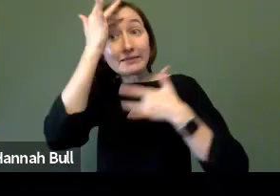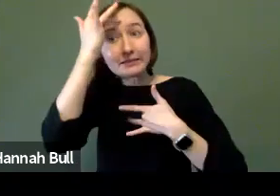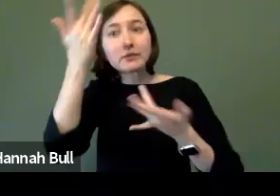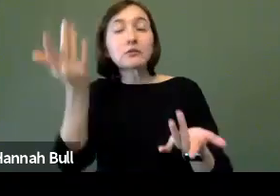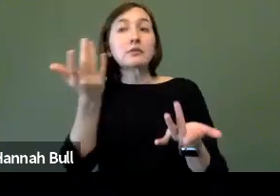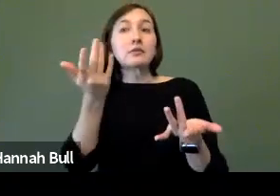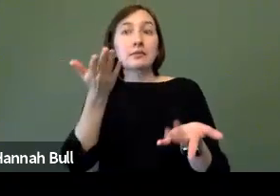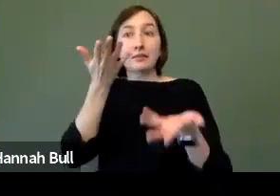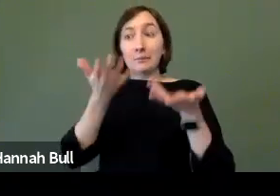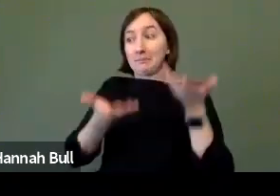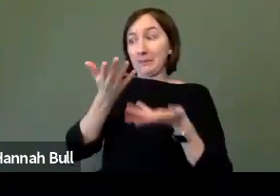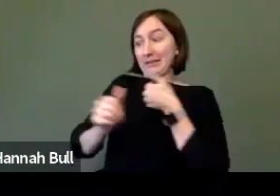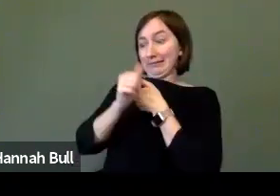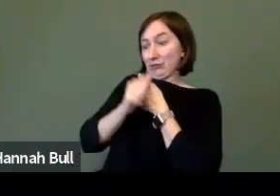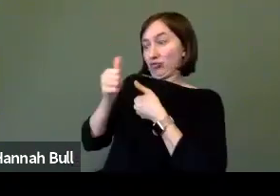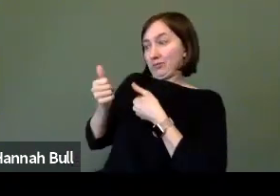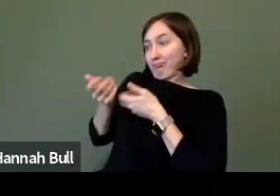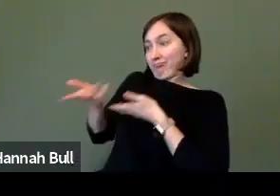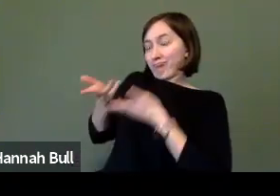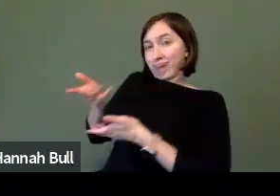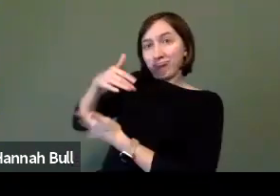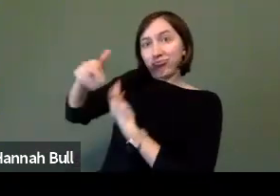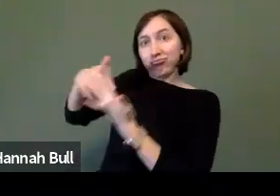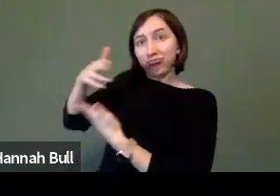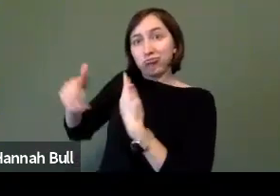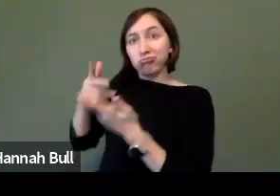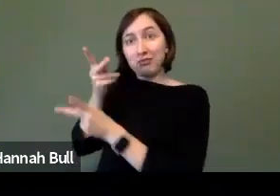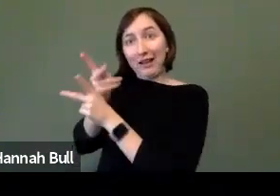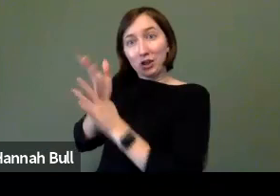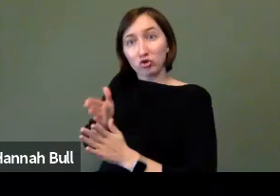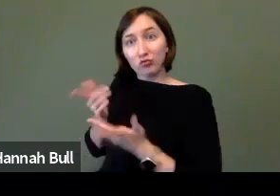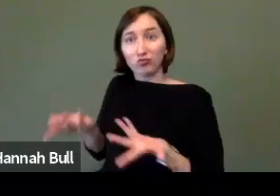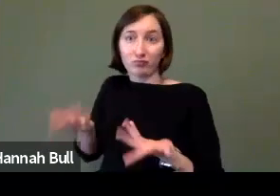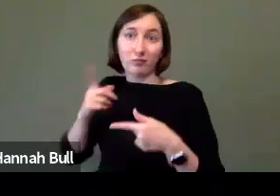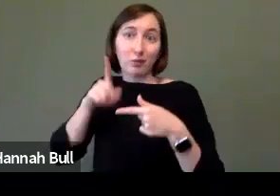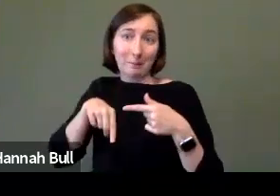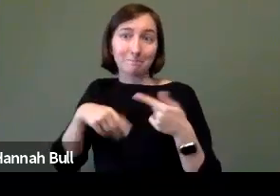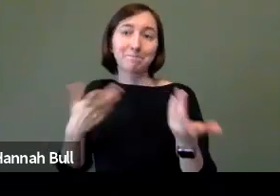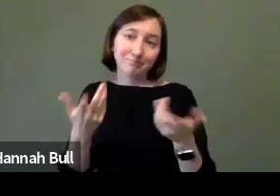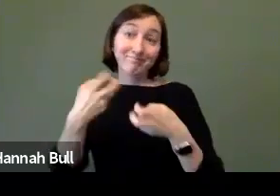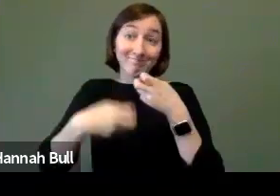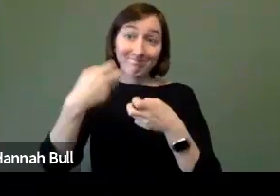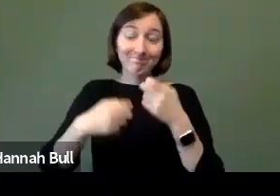So that's a big issue. Lack of internet and phone access.